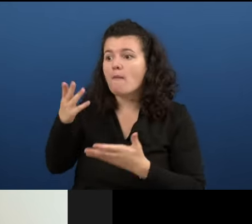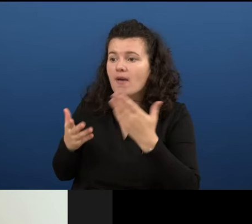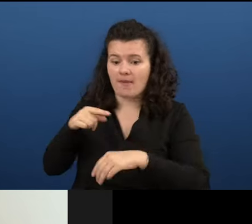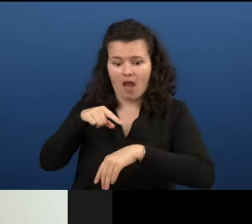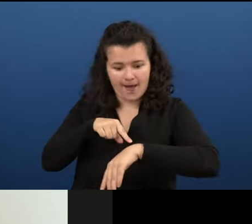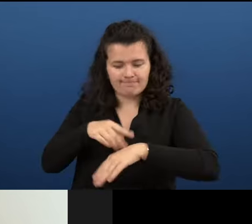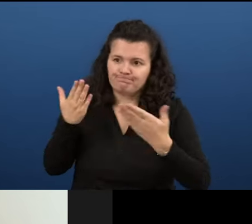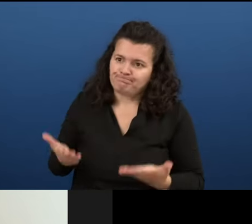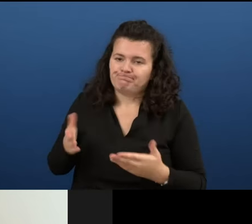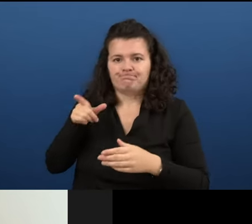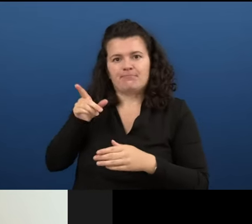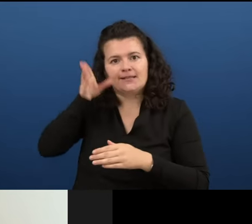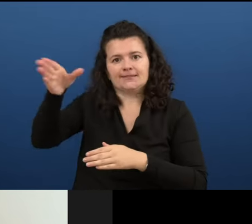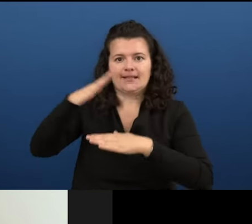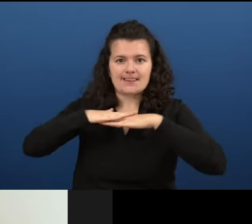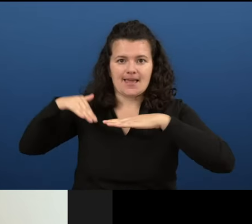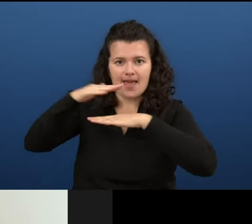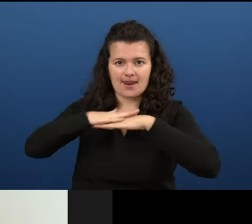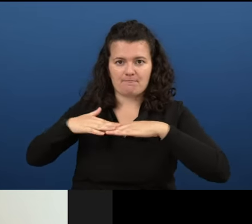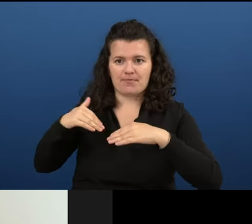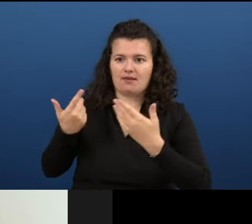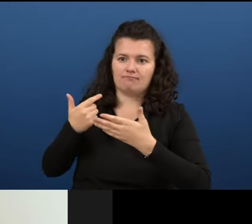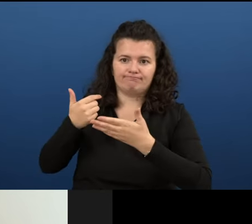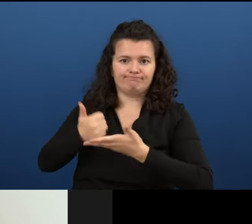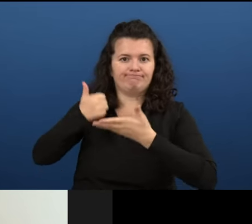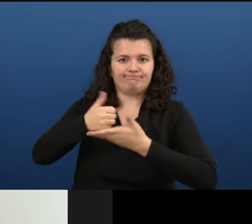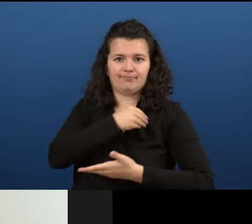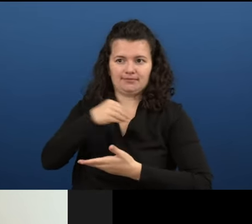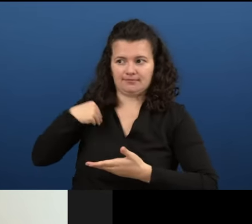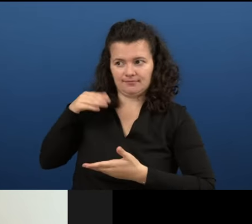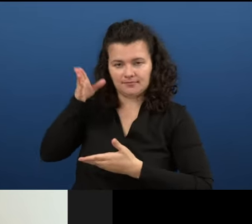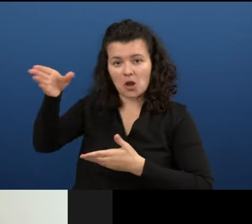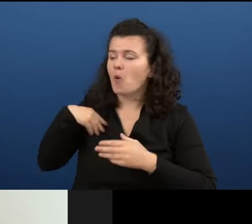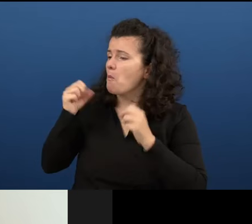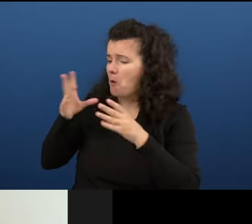10:47:56 we do have that in place to ensure that we work around their schedules as well